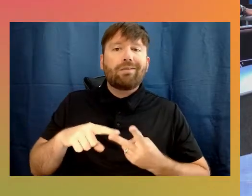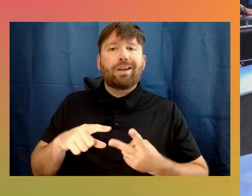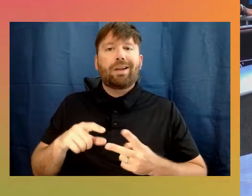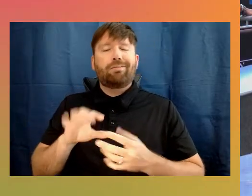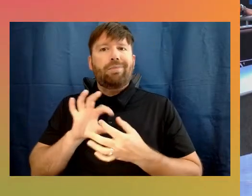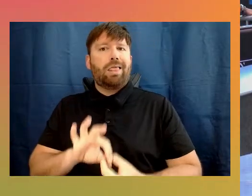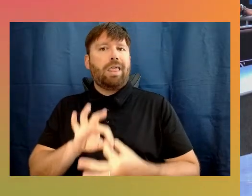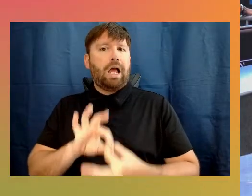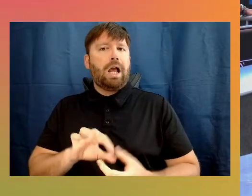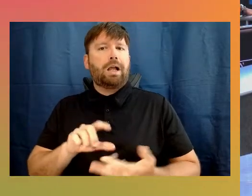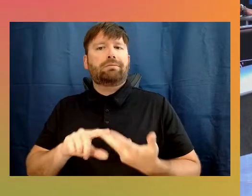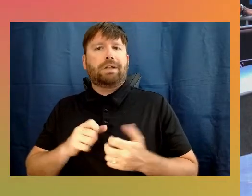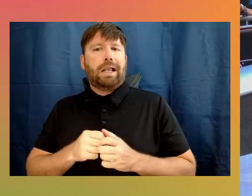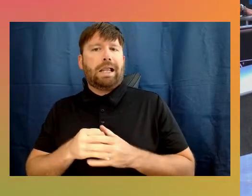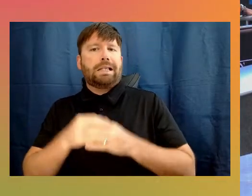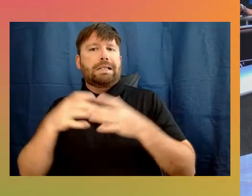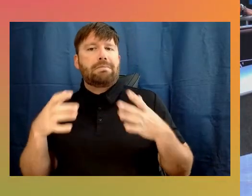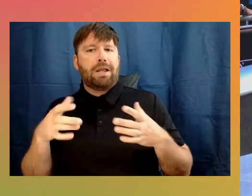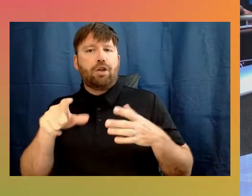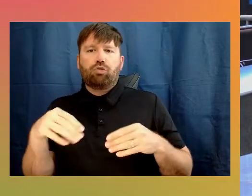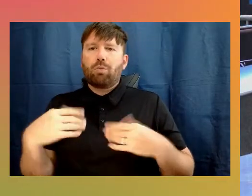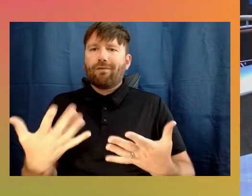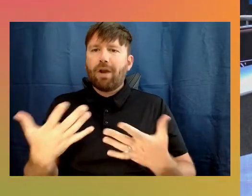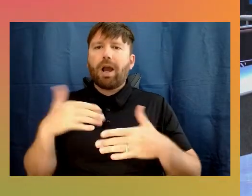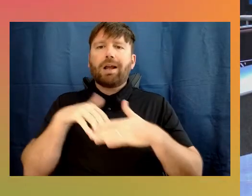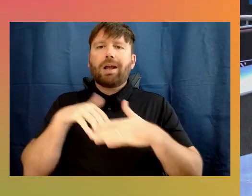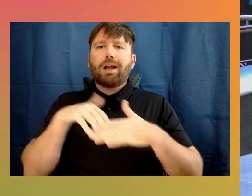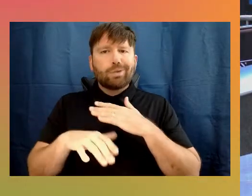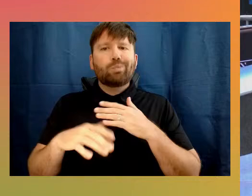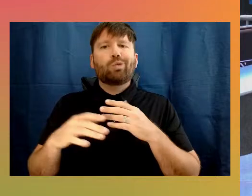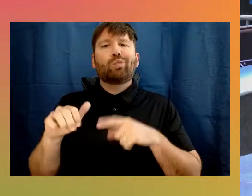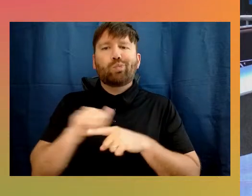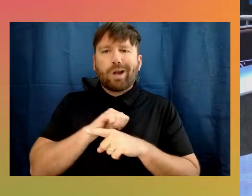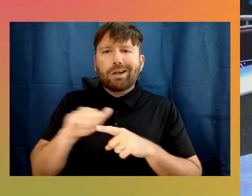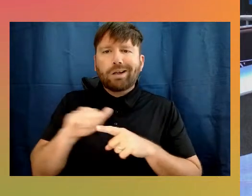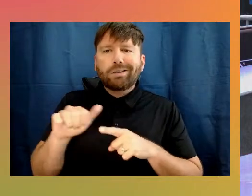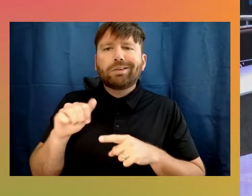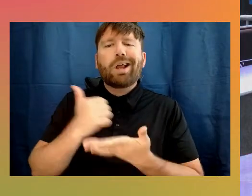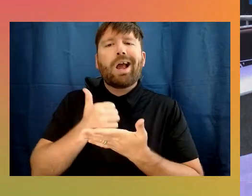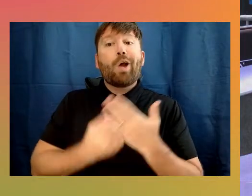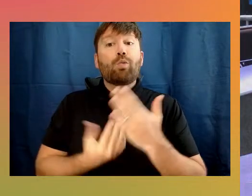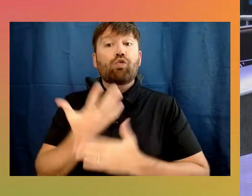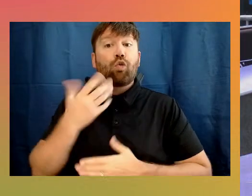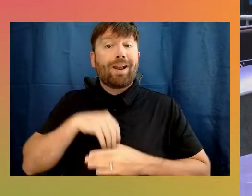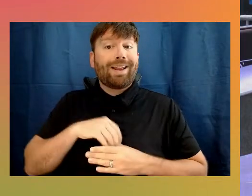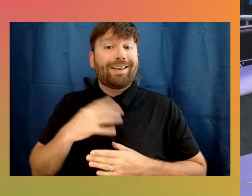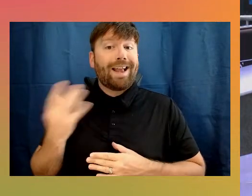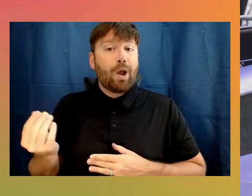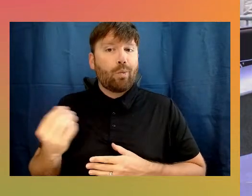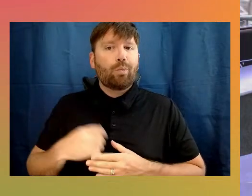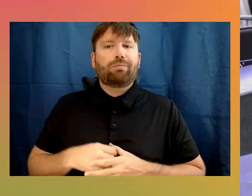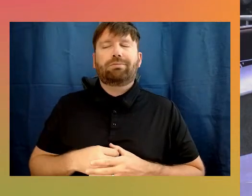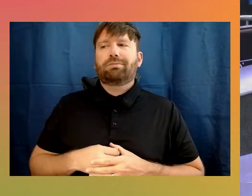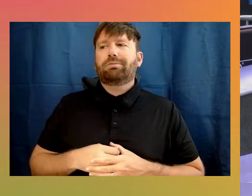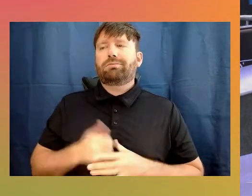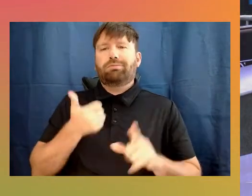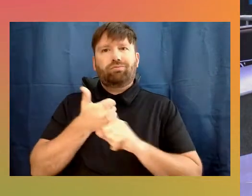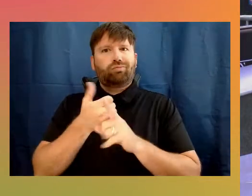THROUGH HER PLATFORM ACTIVATE, ALIGN AND EXPAND SHE OFFERS ACCESSIBLE PRACTICES AND